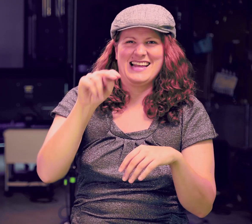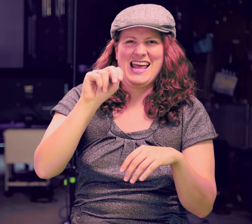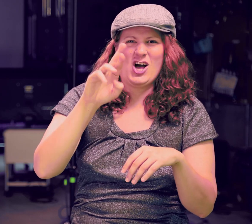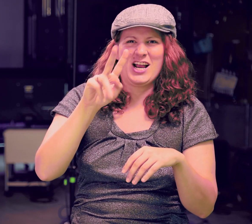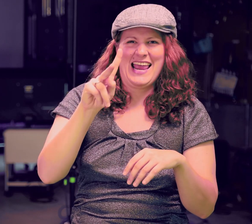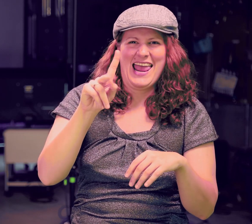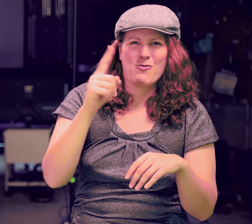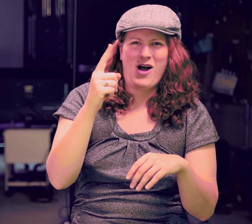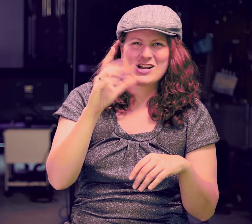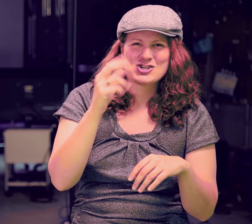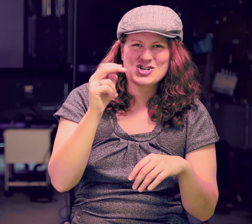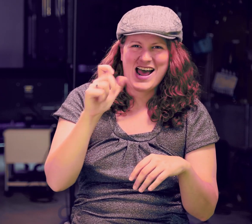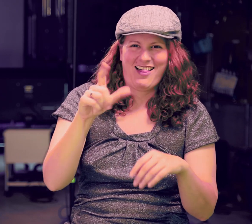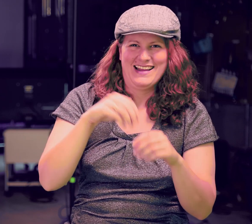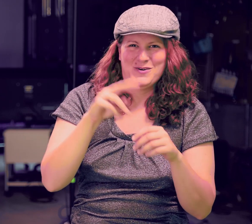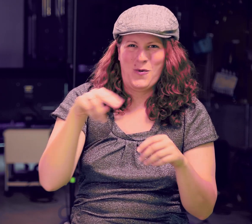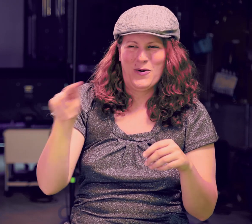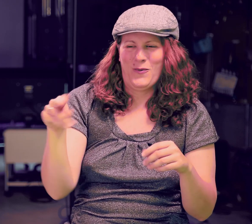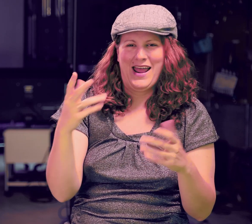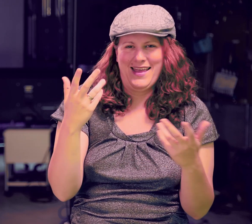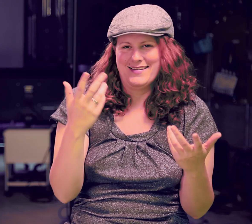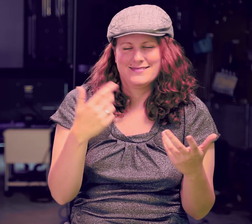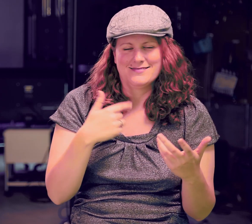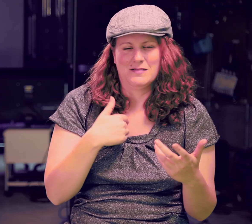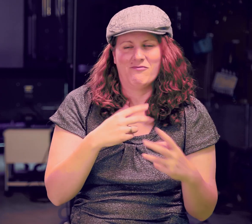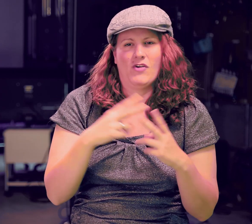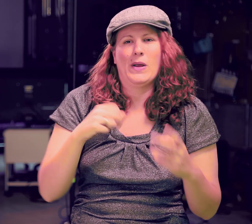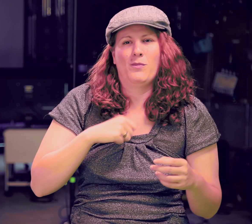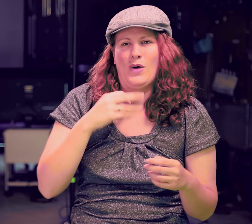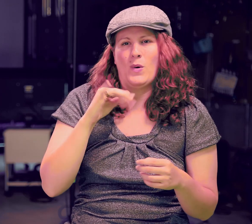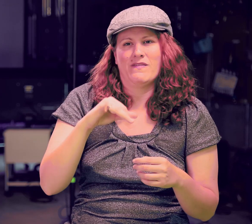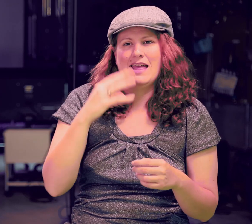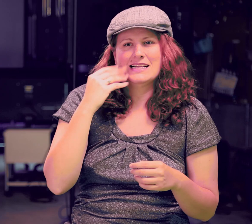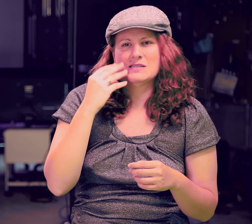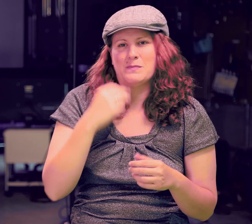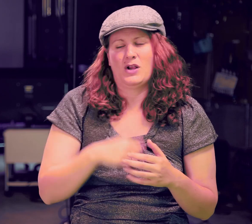NRK-1 Channel in Norway I'm very proud of that experience